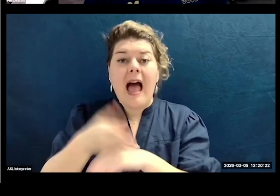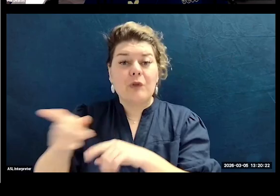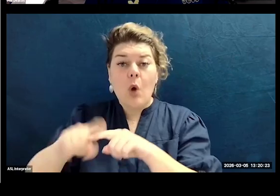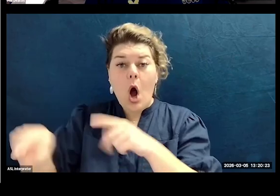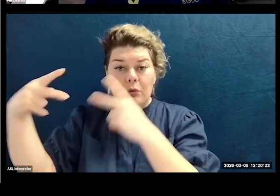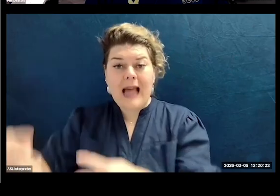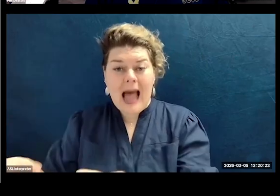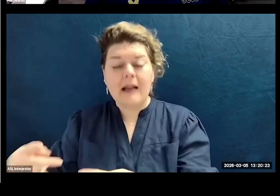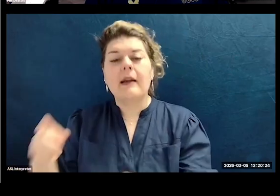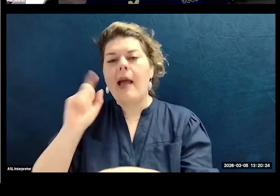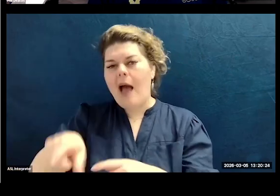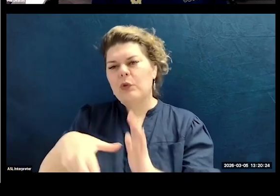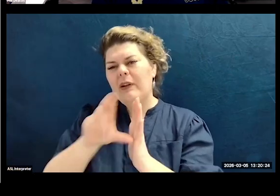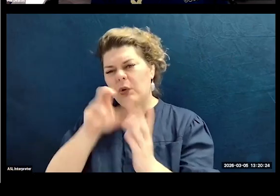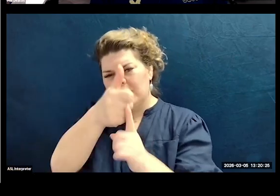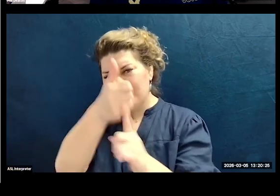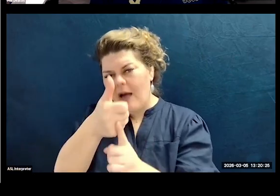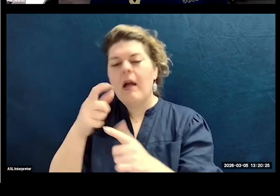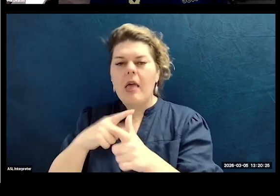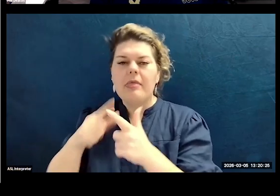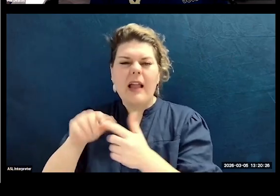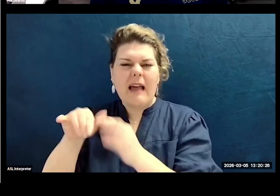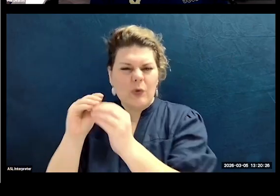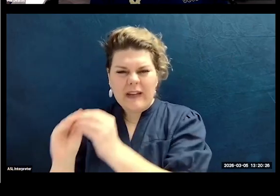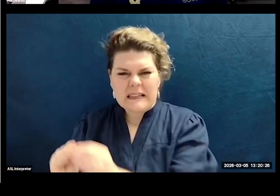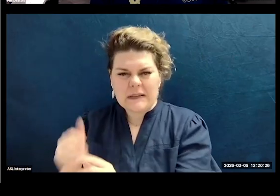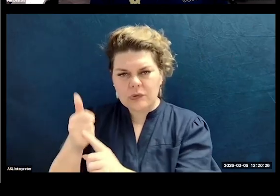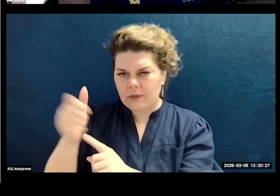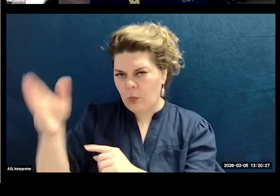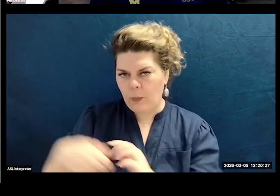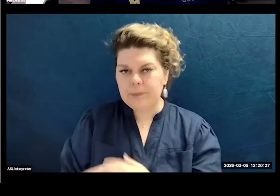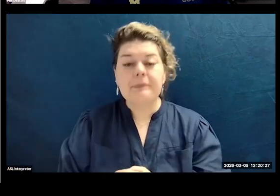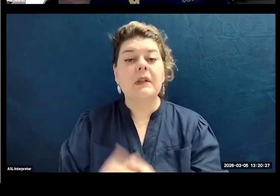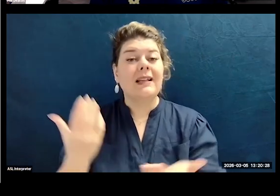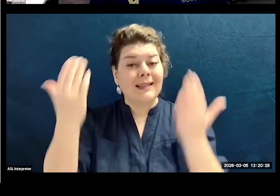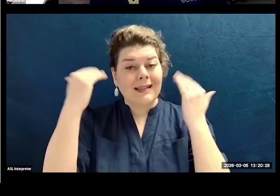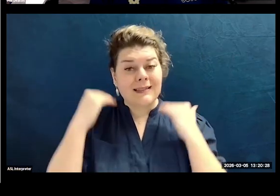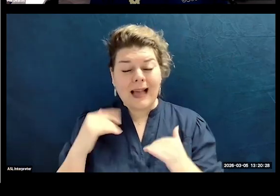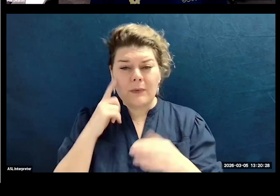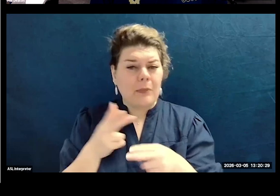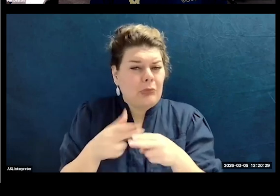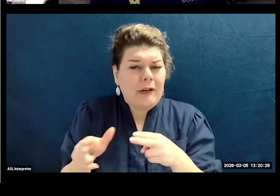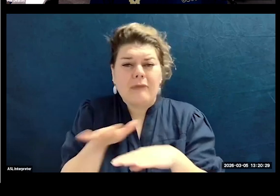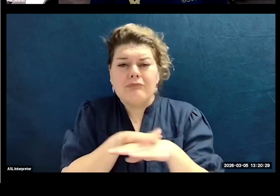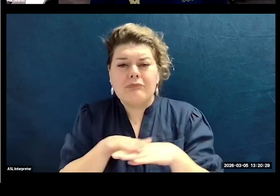and you'll probably need to do some manual tagging to fix up that document. Next, we'd like to just briefly touch on our key takeaways